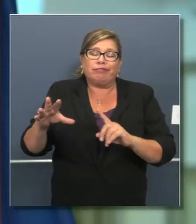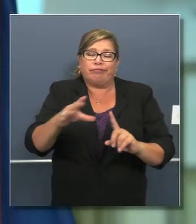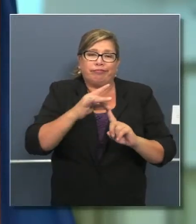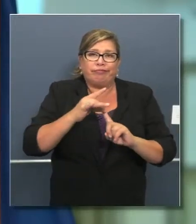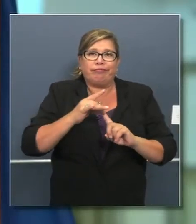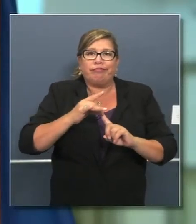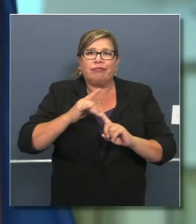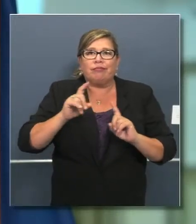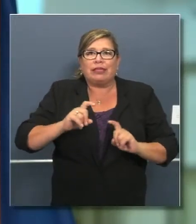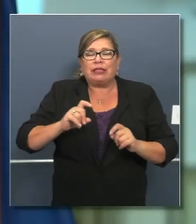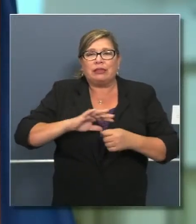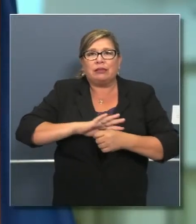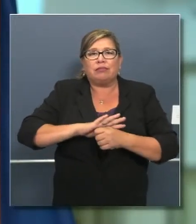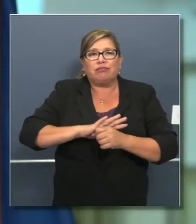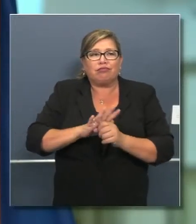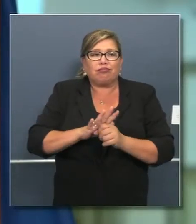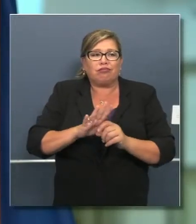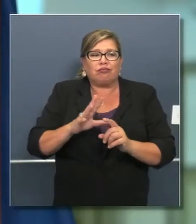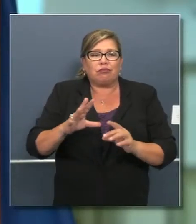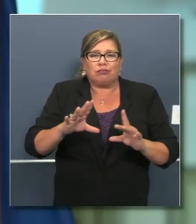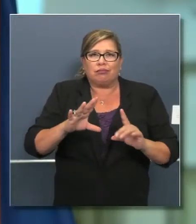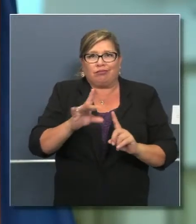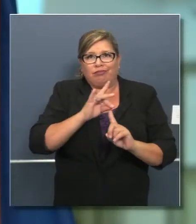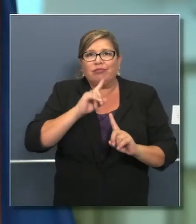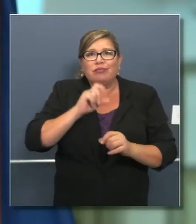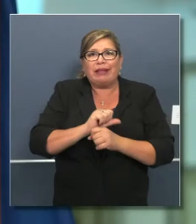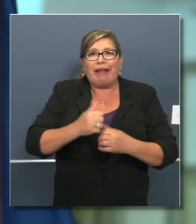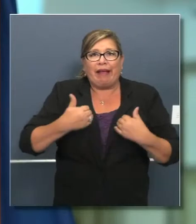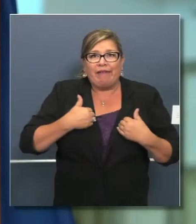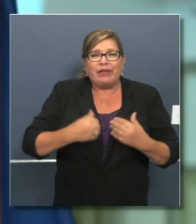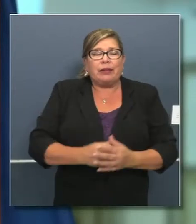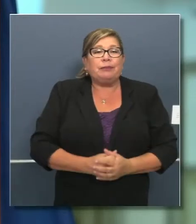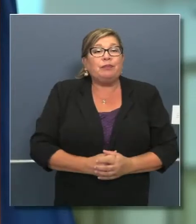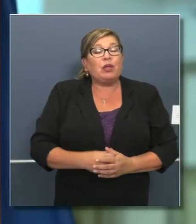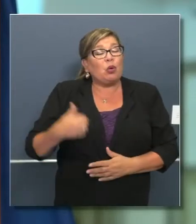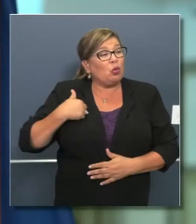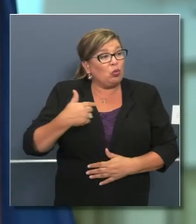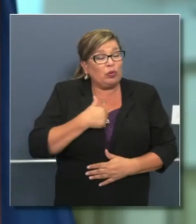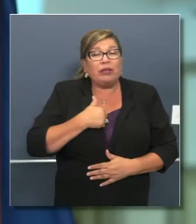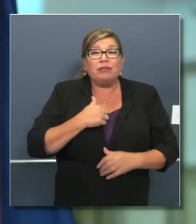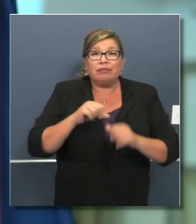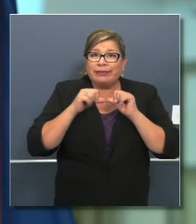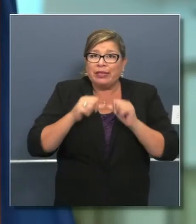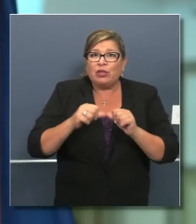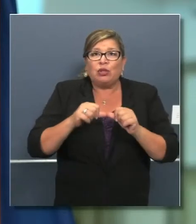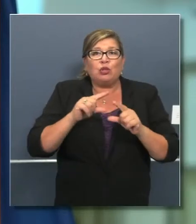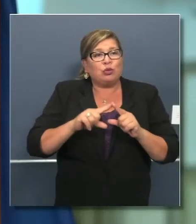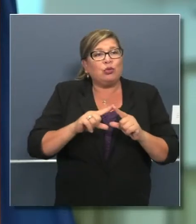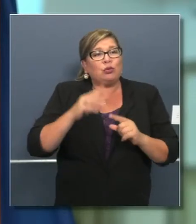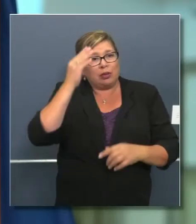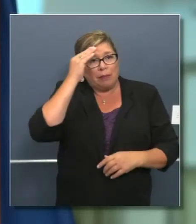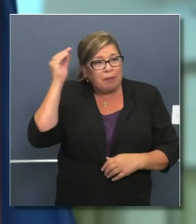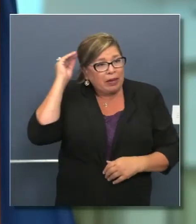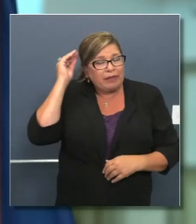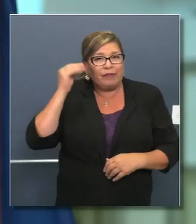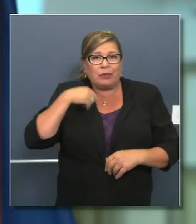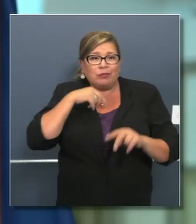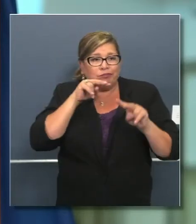state so we continue to be mindful we continue to be vigilant we continue to prepare I just want to